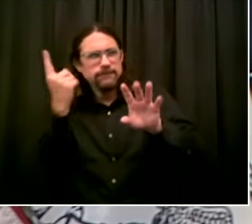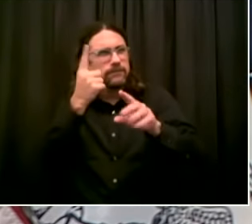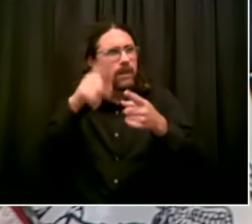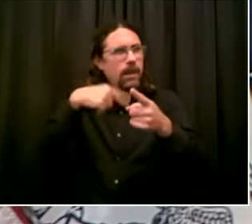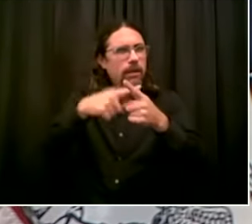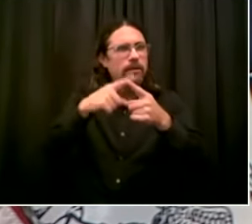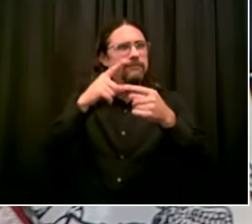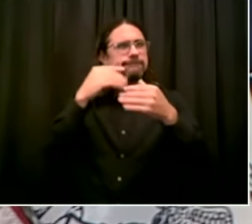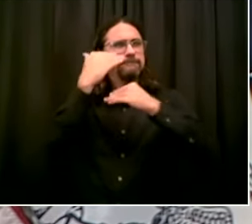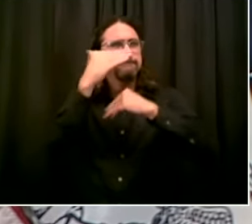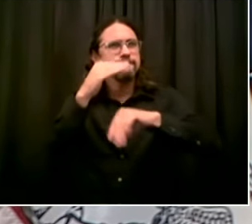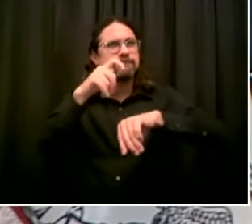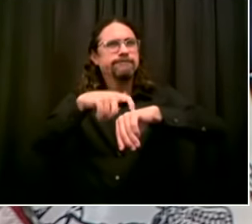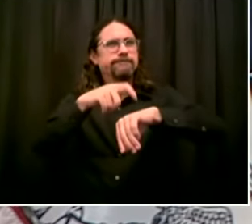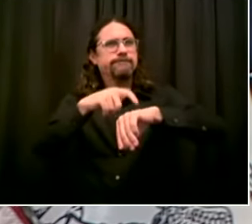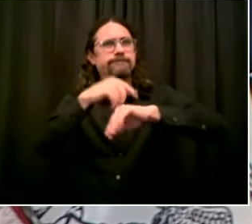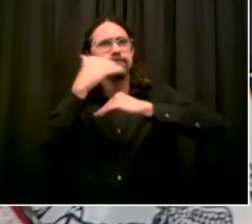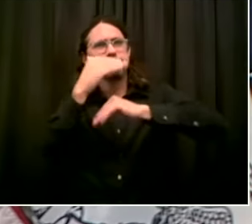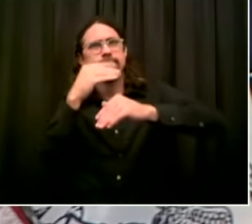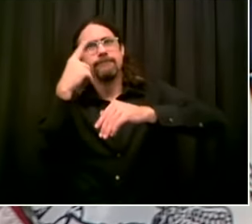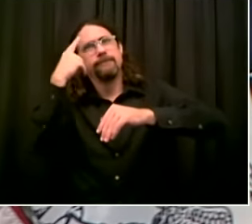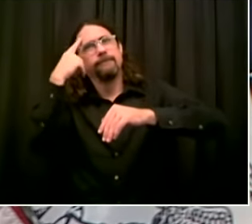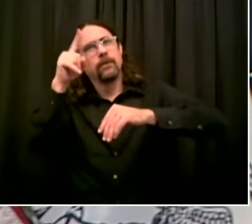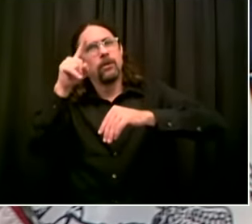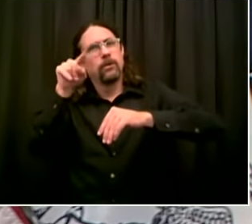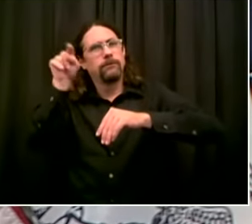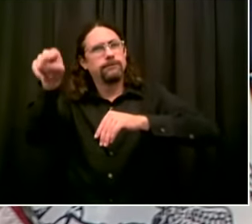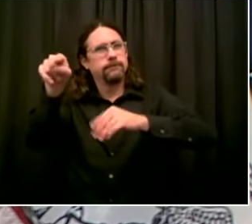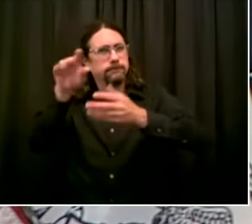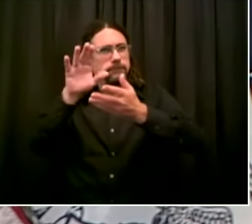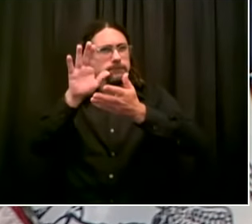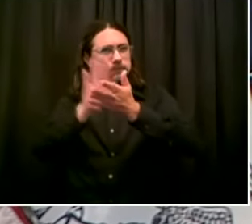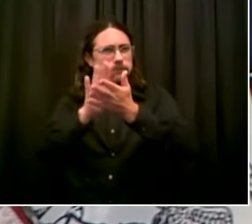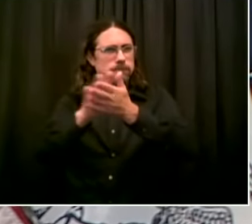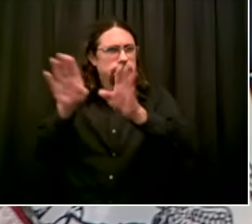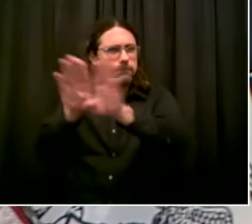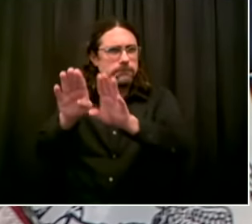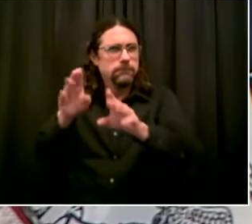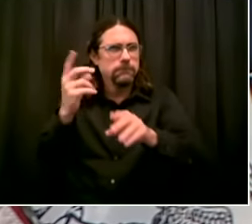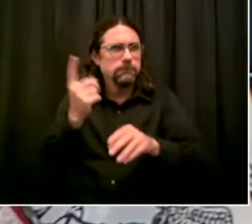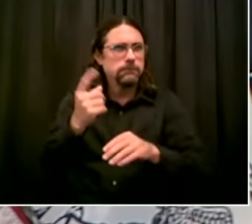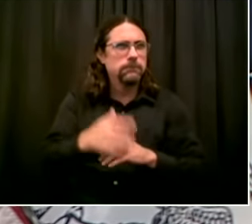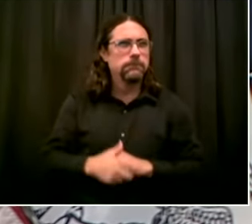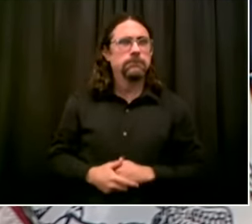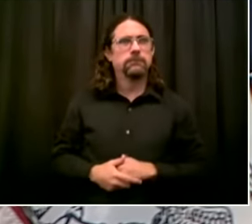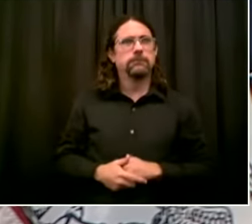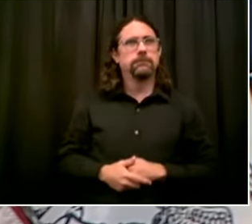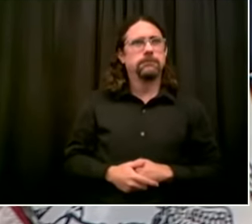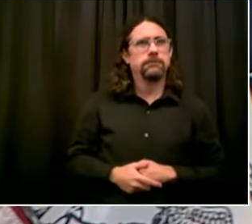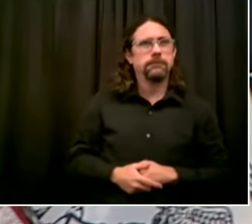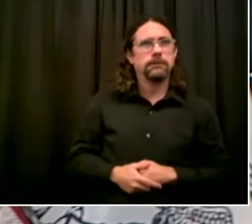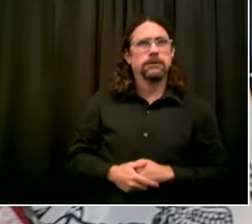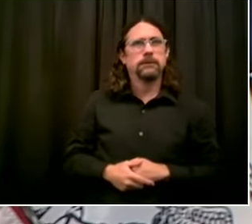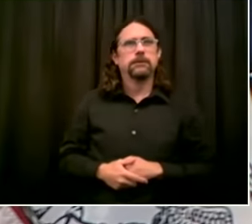EXTENSIVE TESTING PROGRAM IN THE UNITED STATES. BEEETW,N 3000 0 TO 40,000 NEW YORKERS ARE BEING TESTED